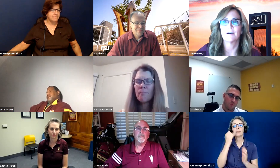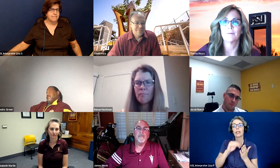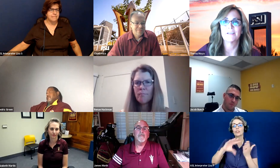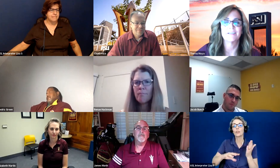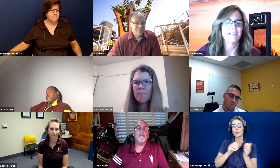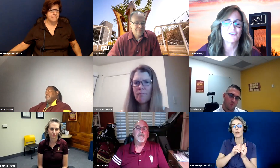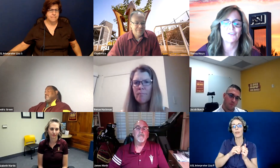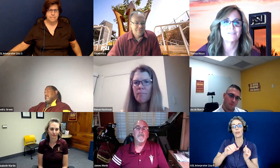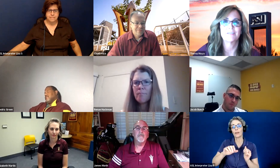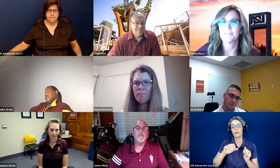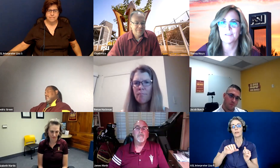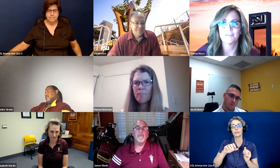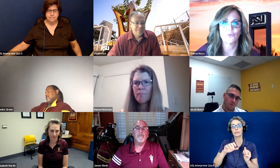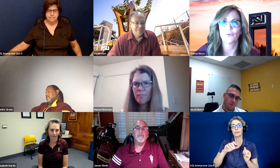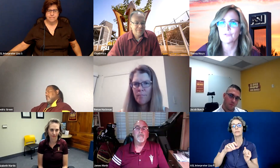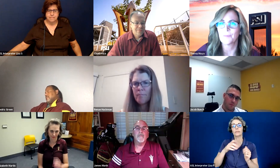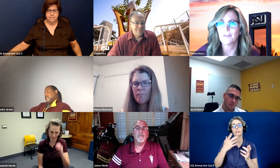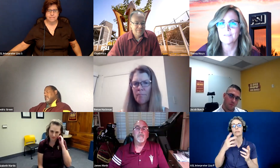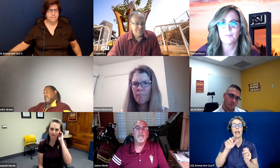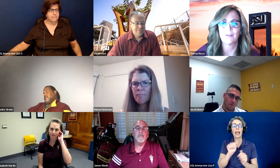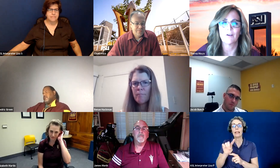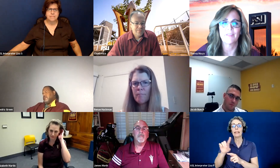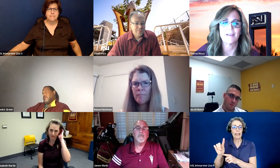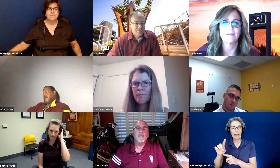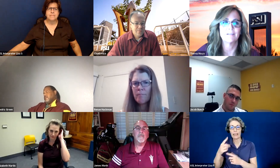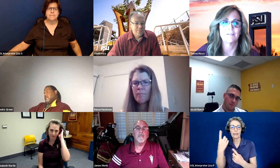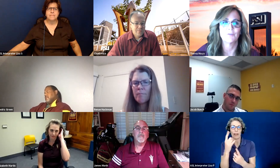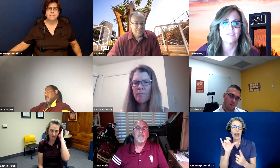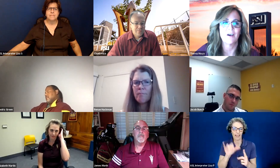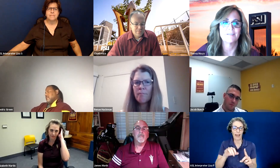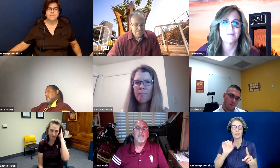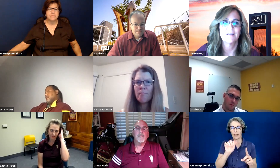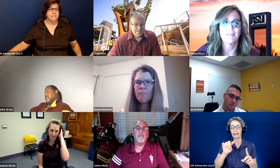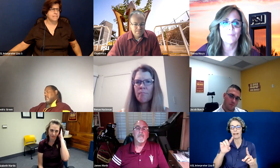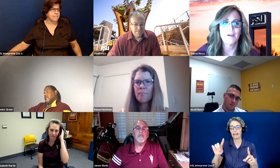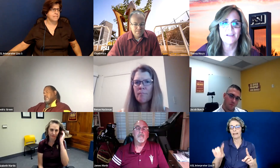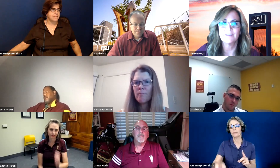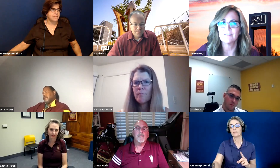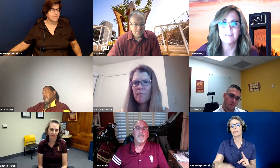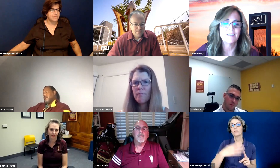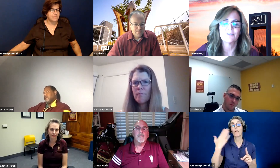unintentional deficit disorder or something along those lines, they might need